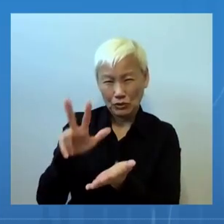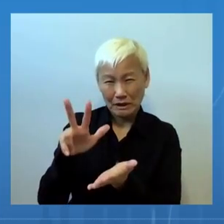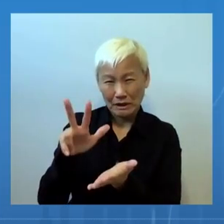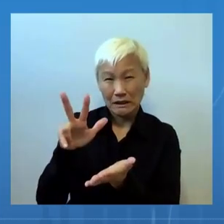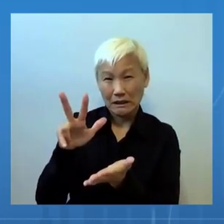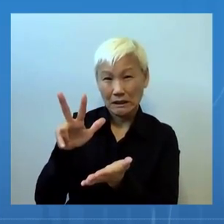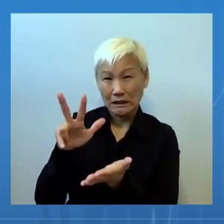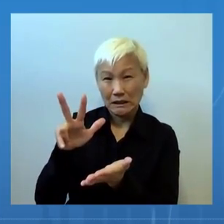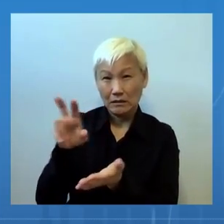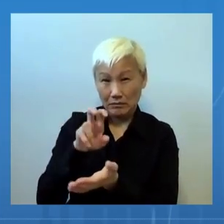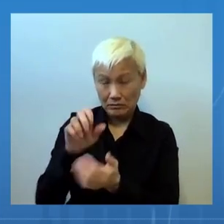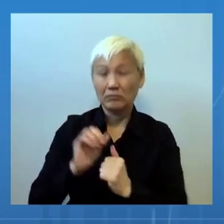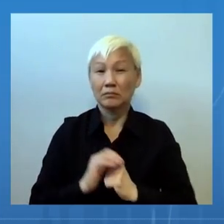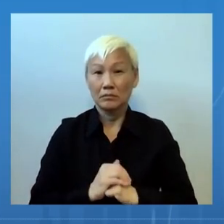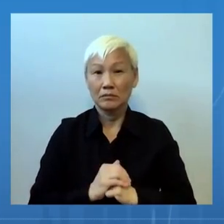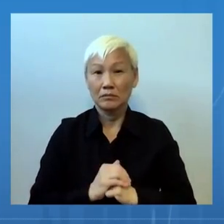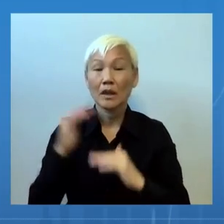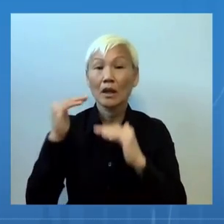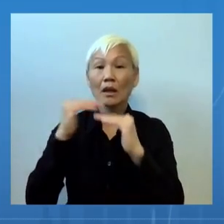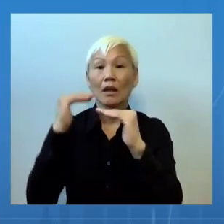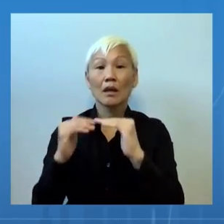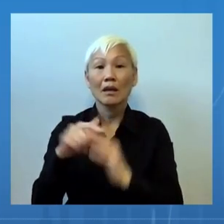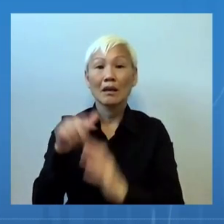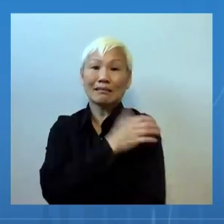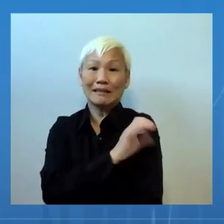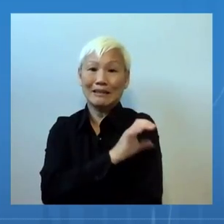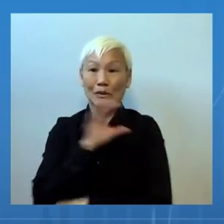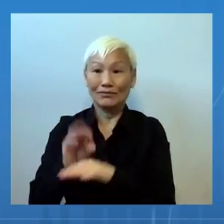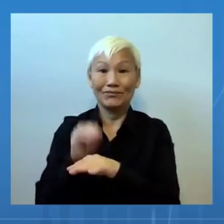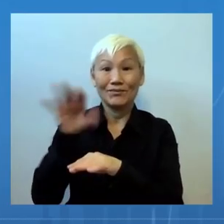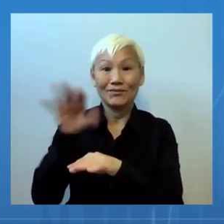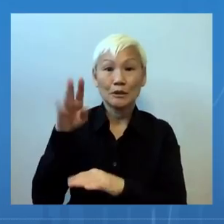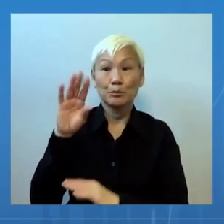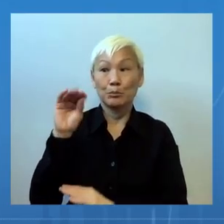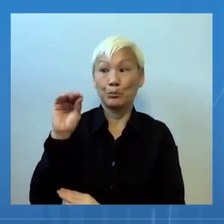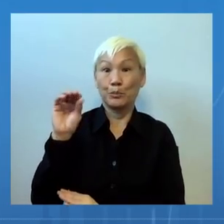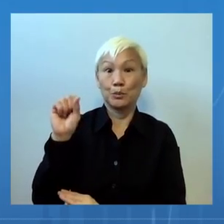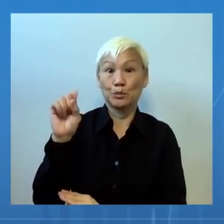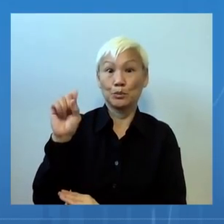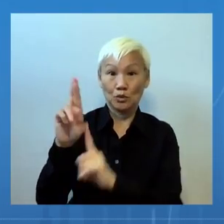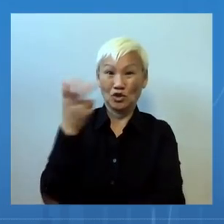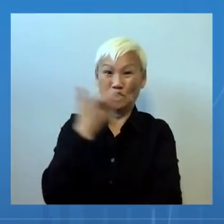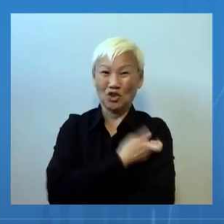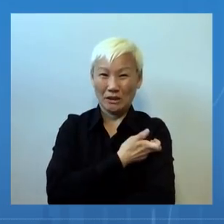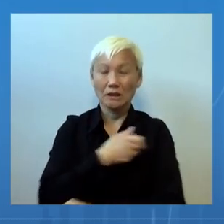at the clinical effect of booster shots. Most of these data will be coming from Israel